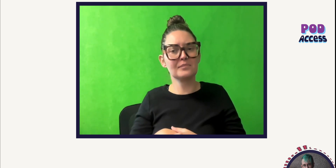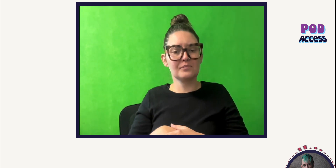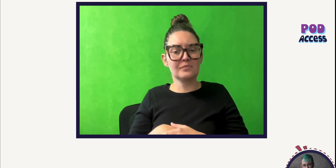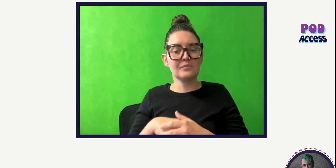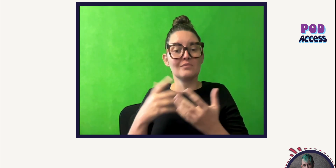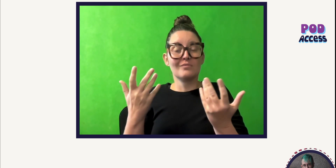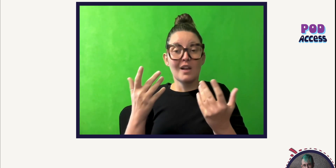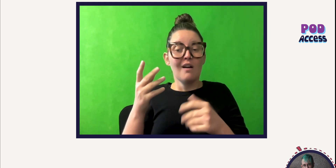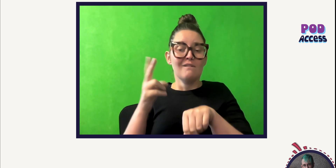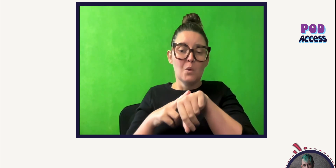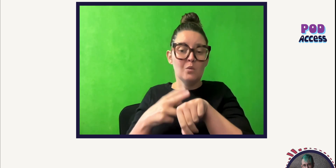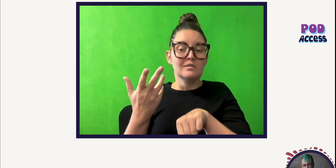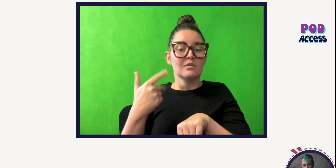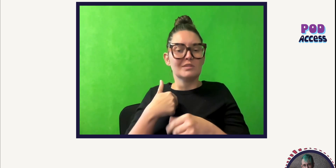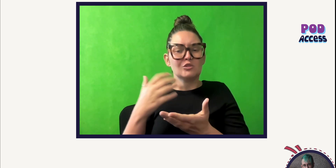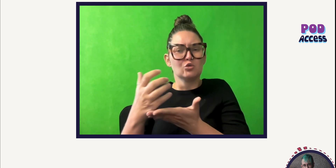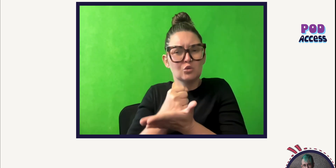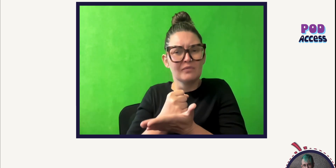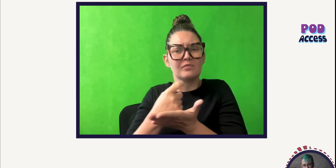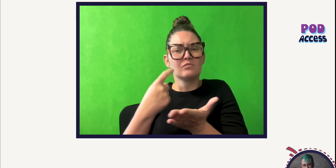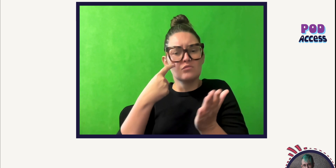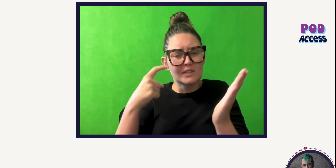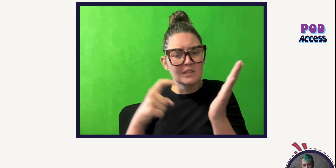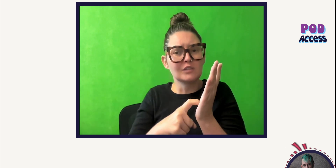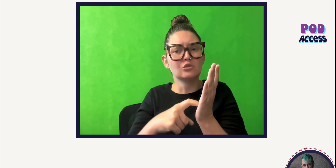While, of course, we all deserve recognition and compensation